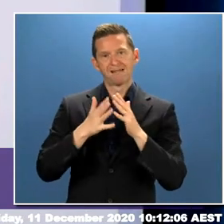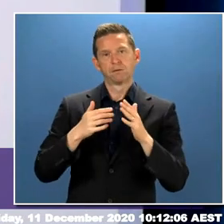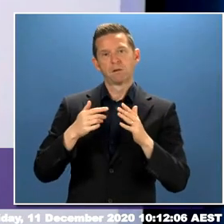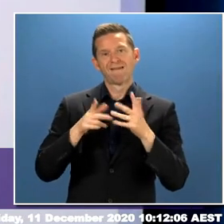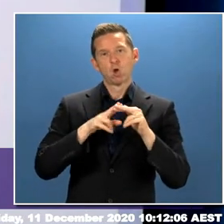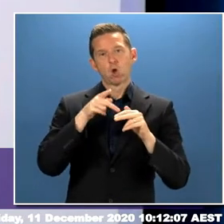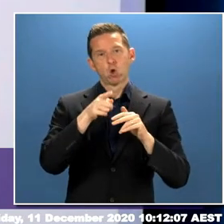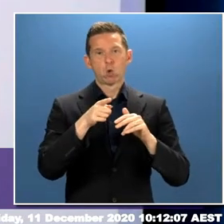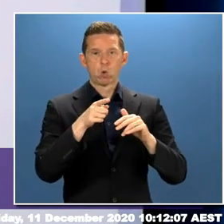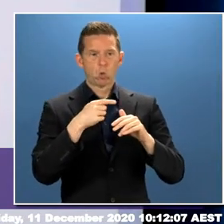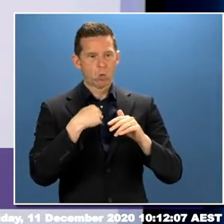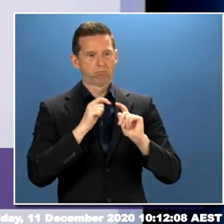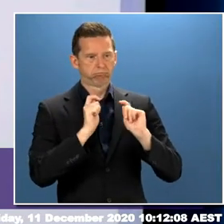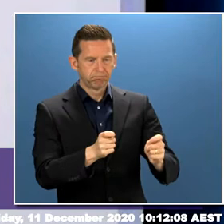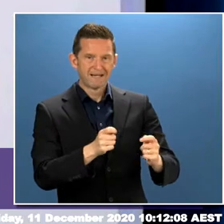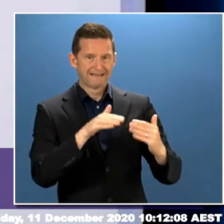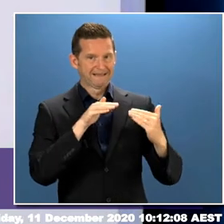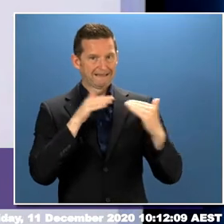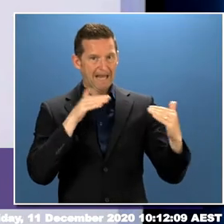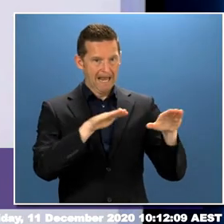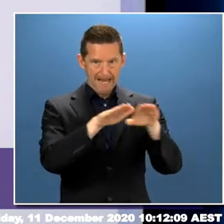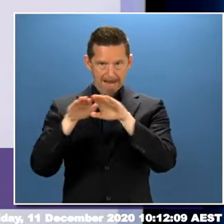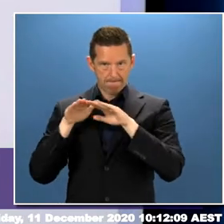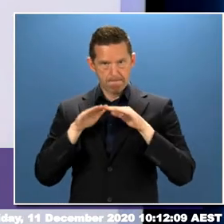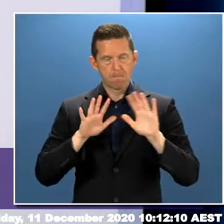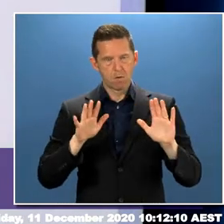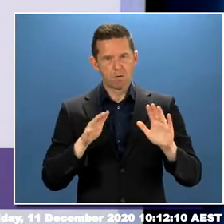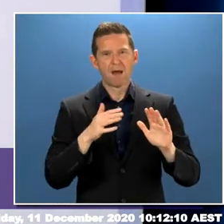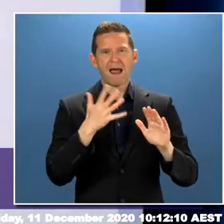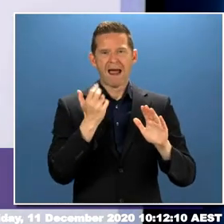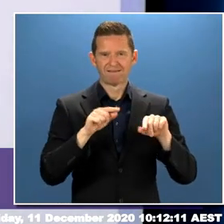may have an inequality of impact, but there is also a necessary issue is to